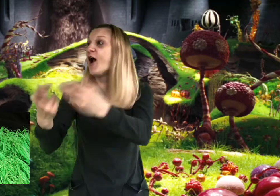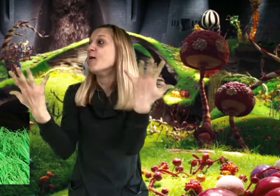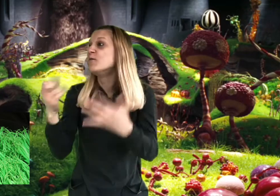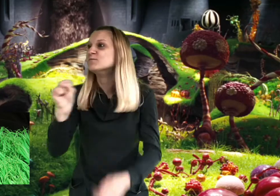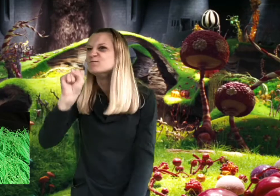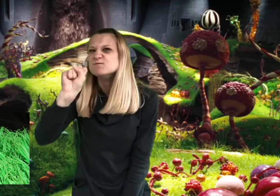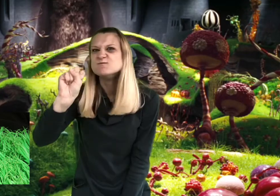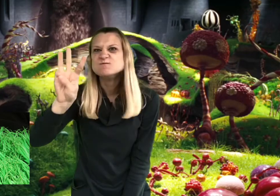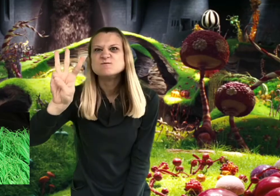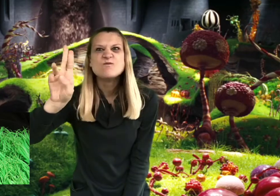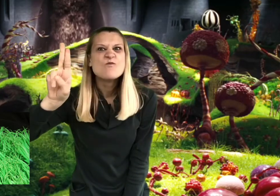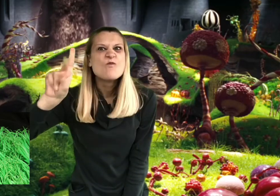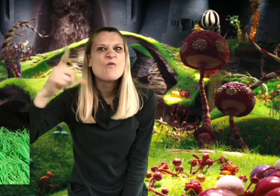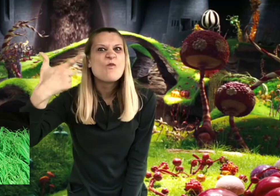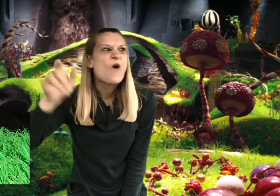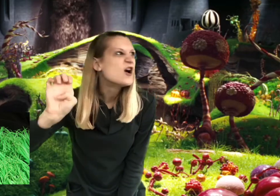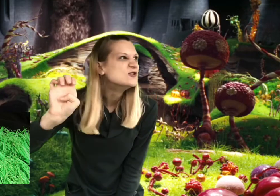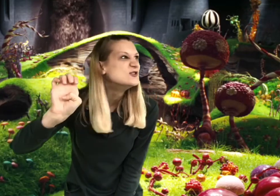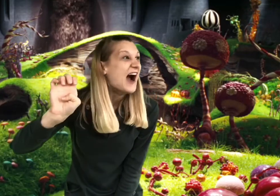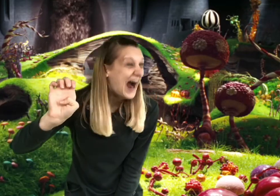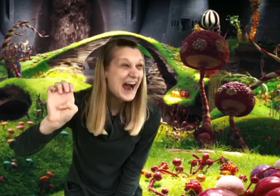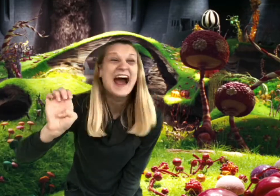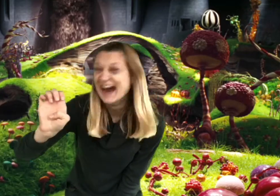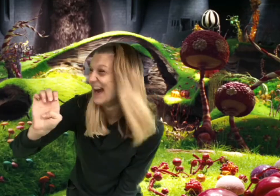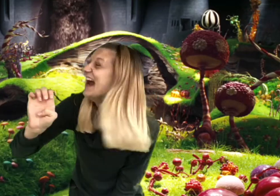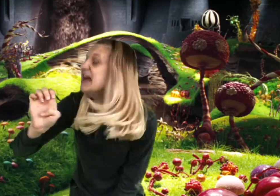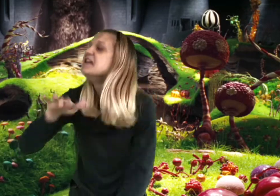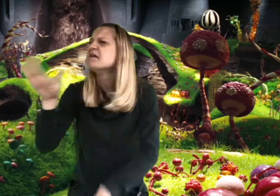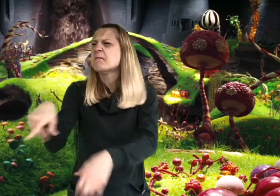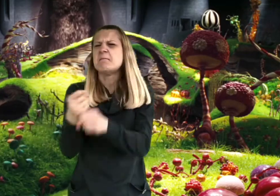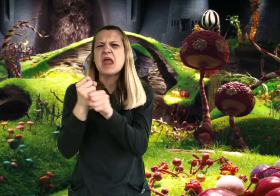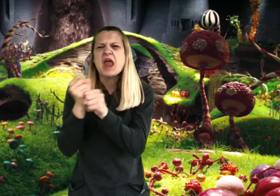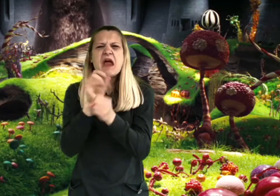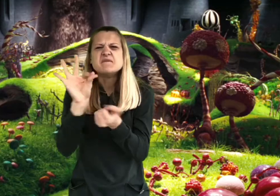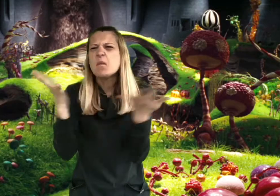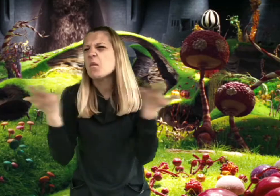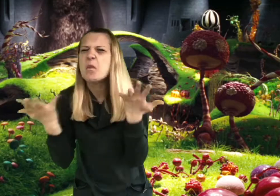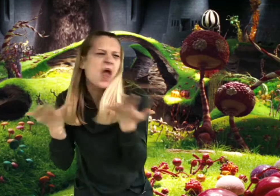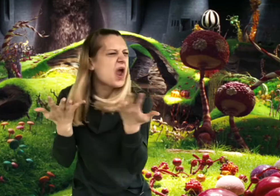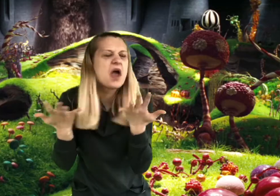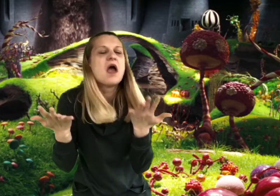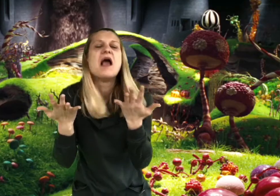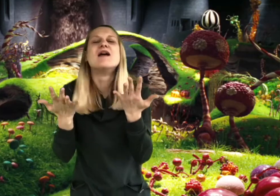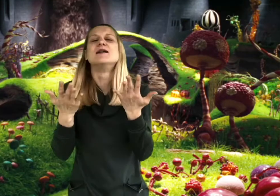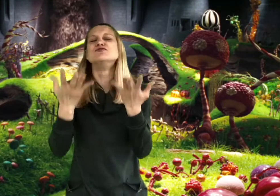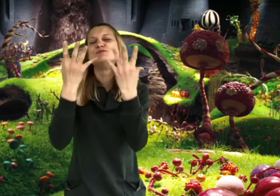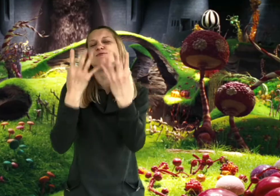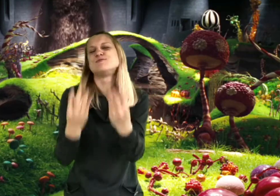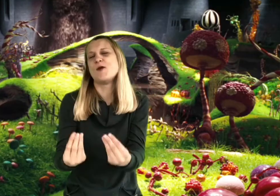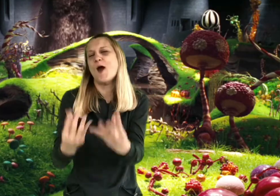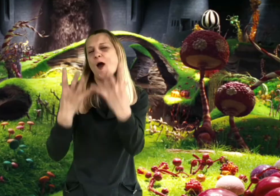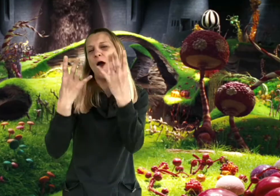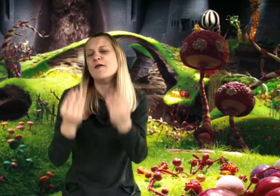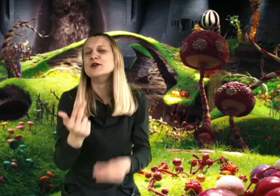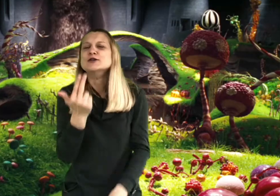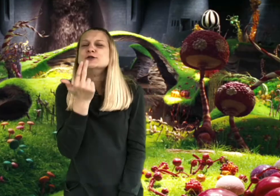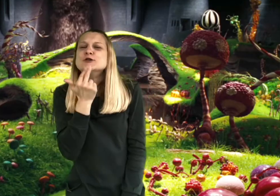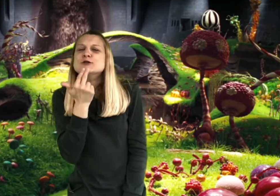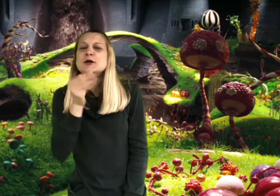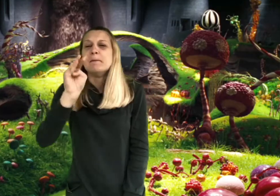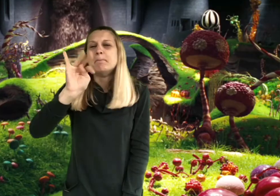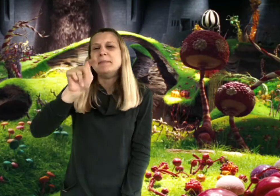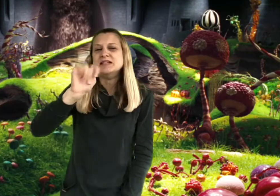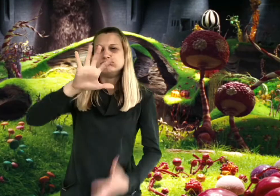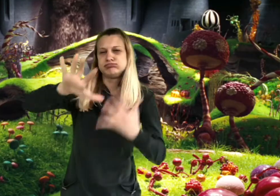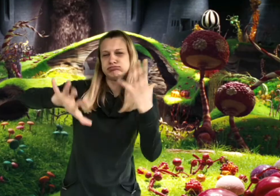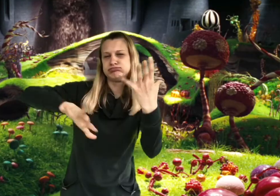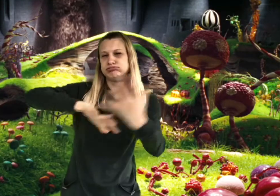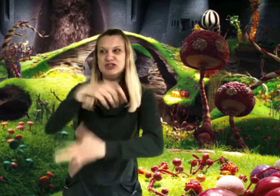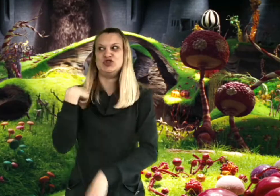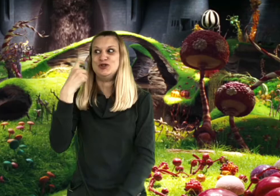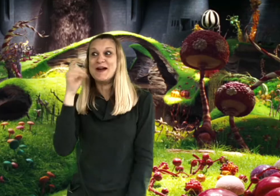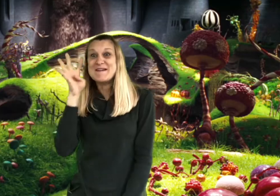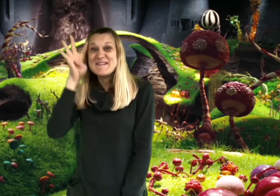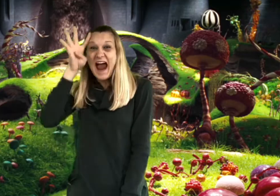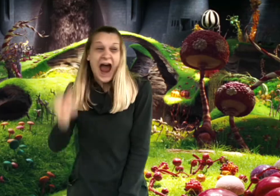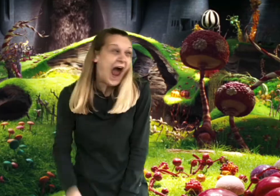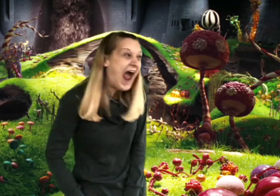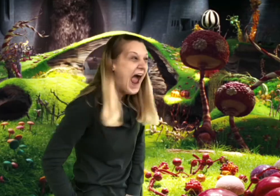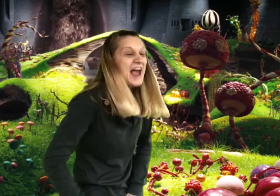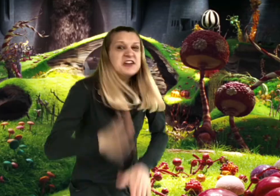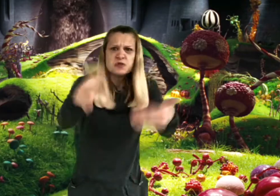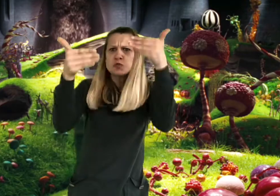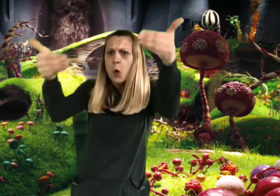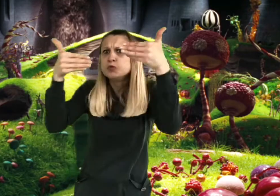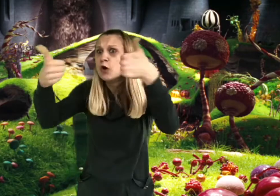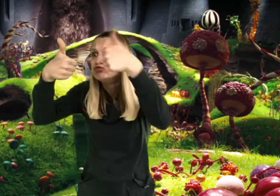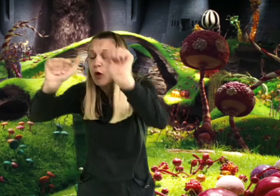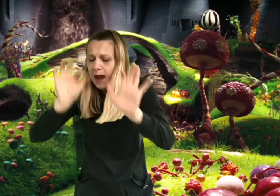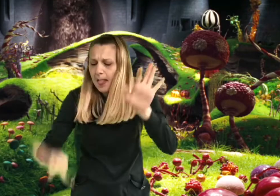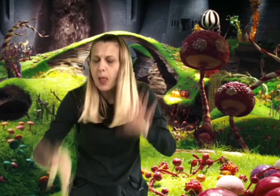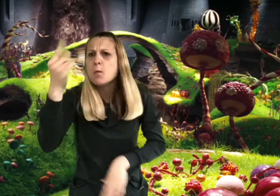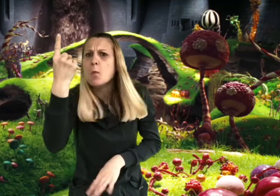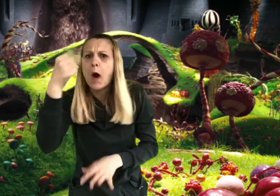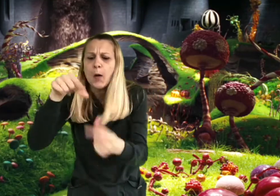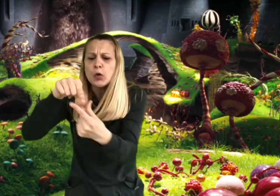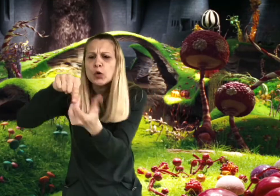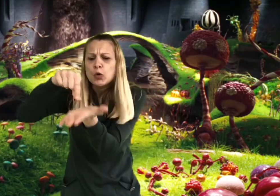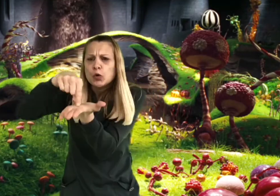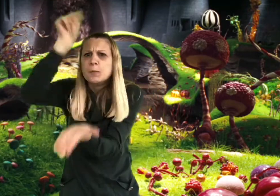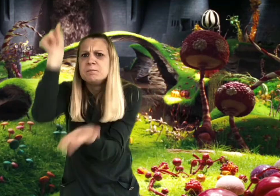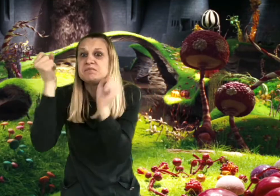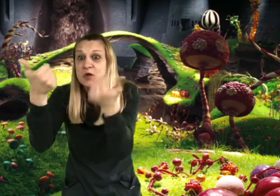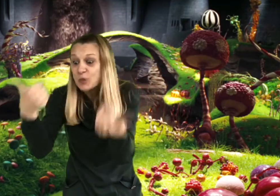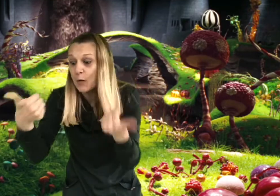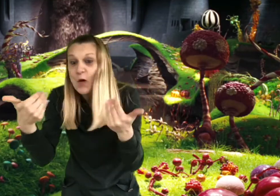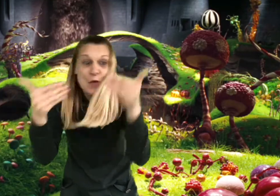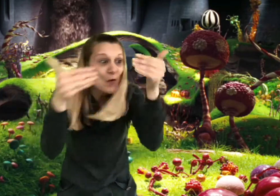minty sugar that I’ve just invented! I call it Swudge! Try a blade! Please do! It’s delectable!